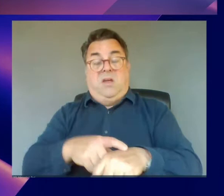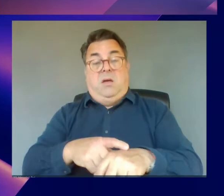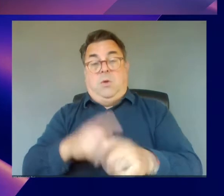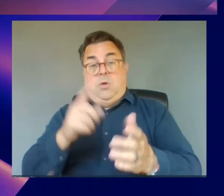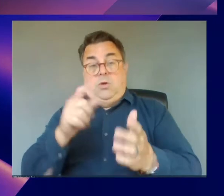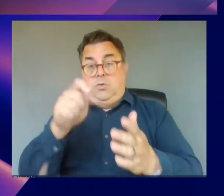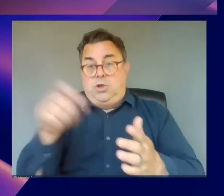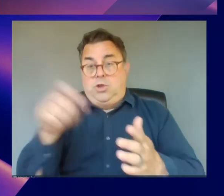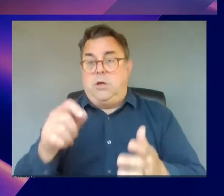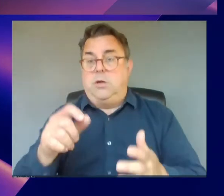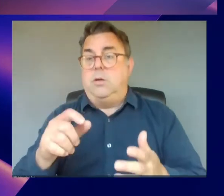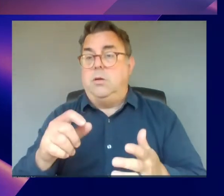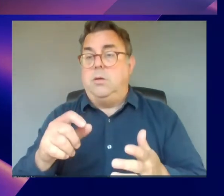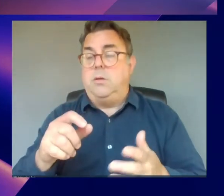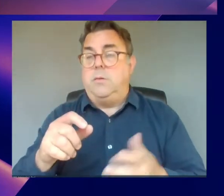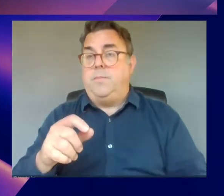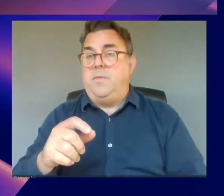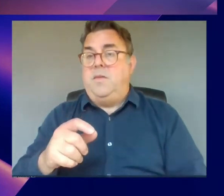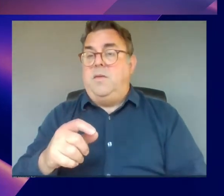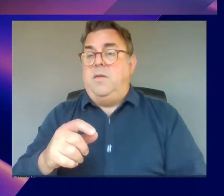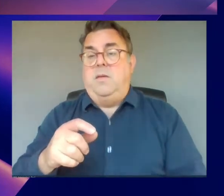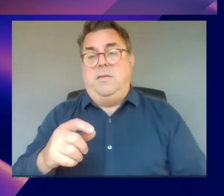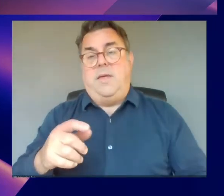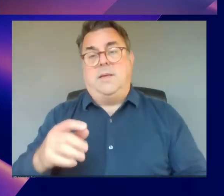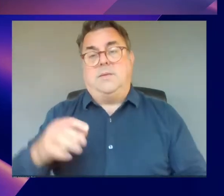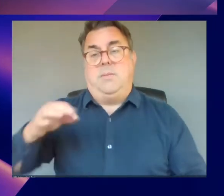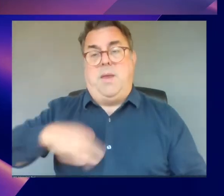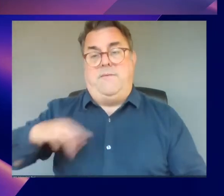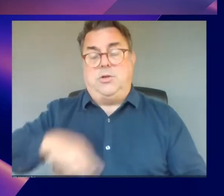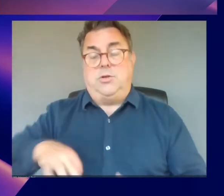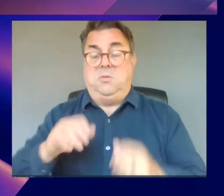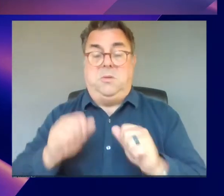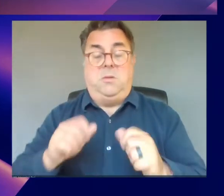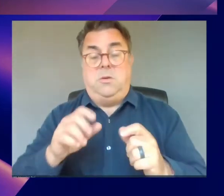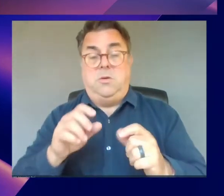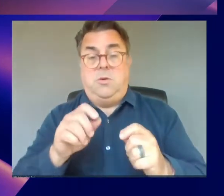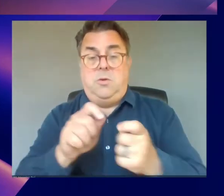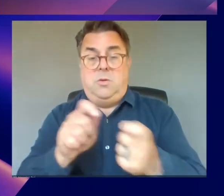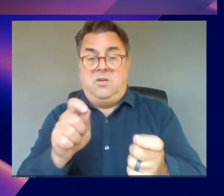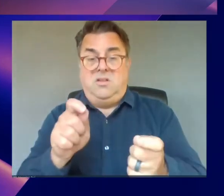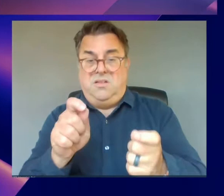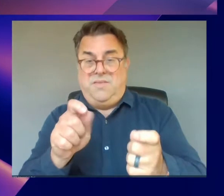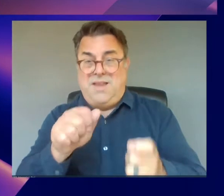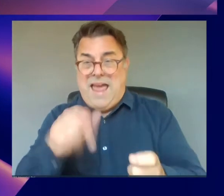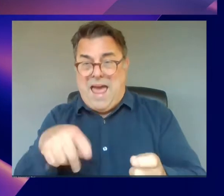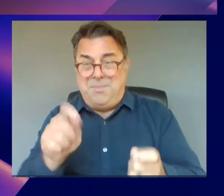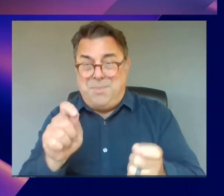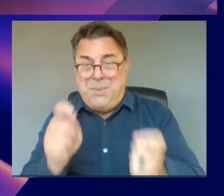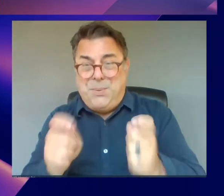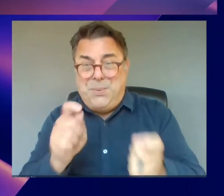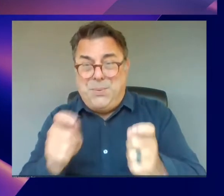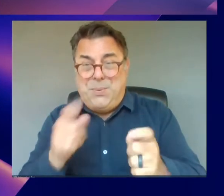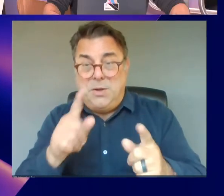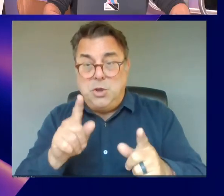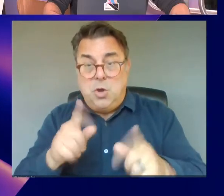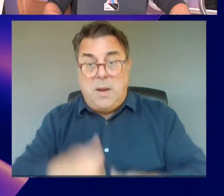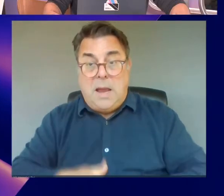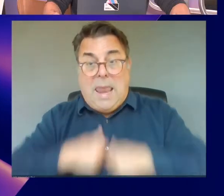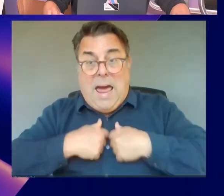You don't wanna clean that up. That's a really handy tool to be able to tune your application during live events, or big events, or big surges.